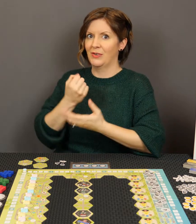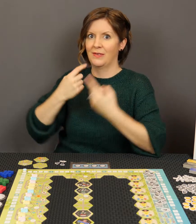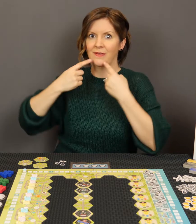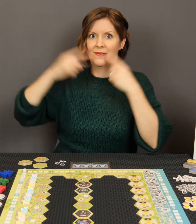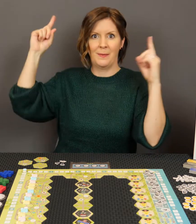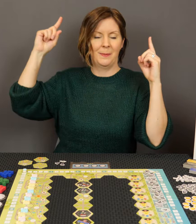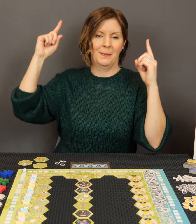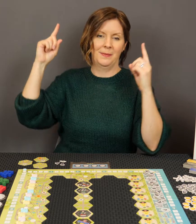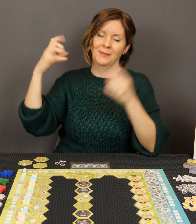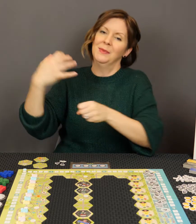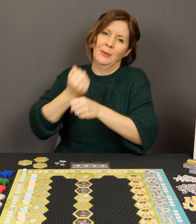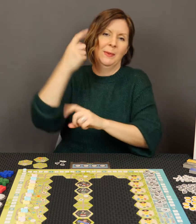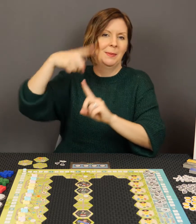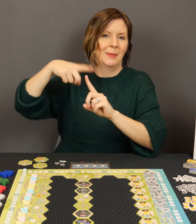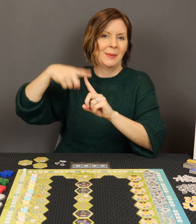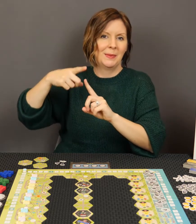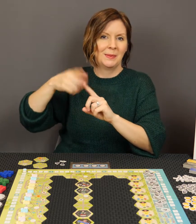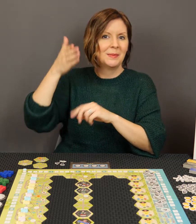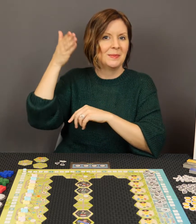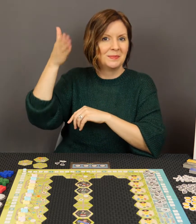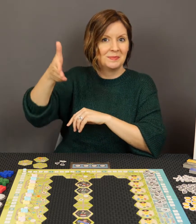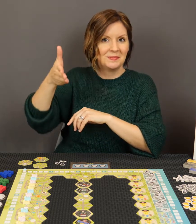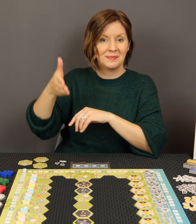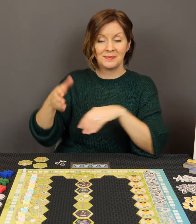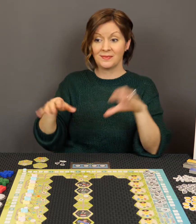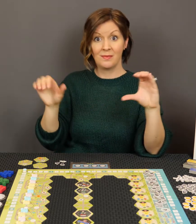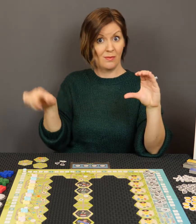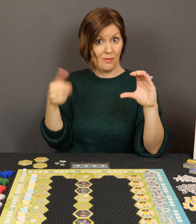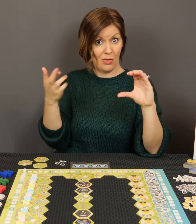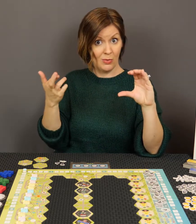and then earn fame, which is basically victory points.